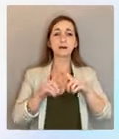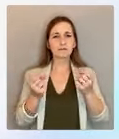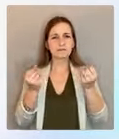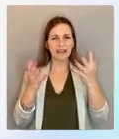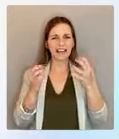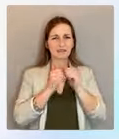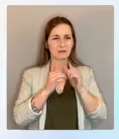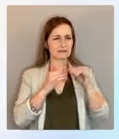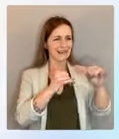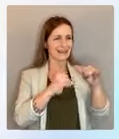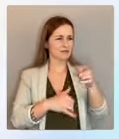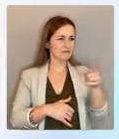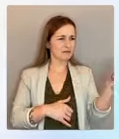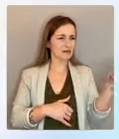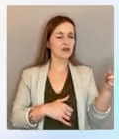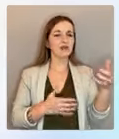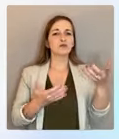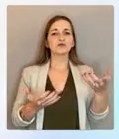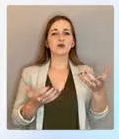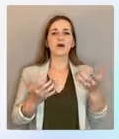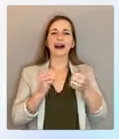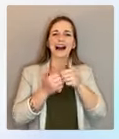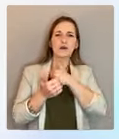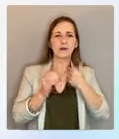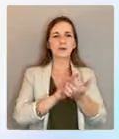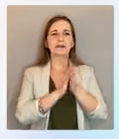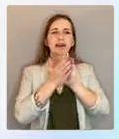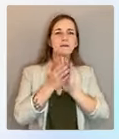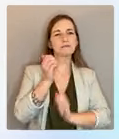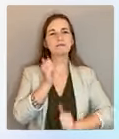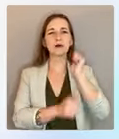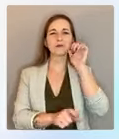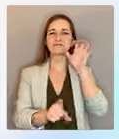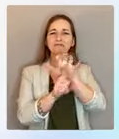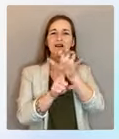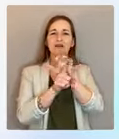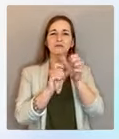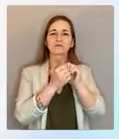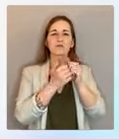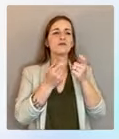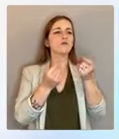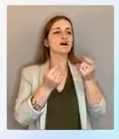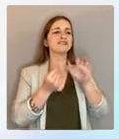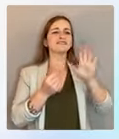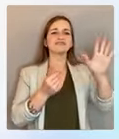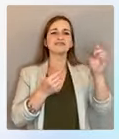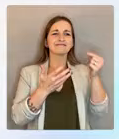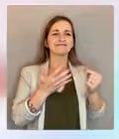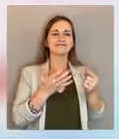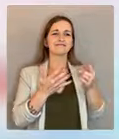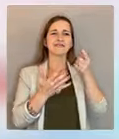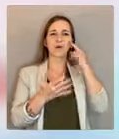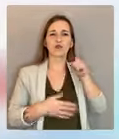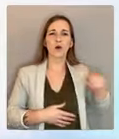So I wanted to think about, really, what is separating the most popular sports from the rest of sports?